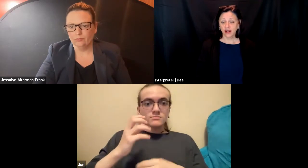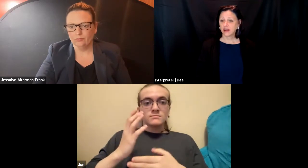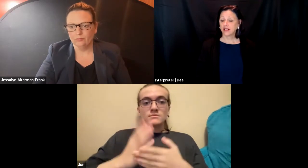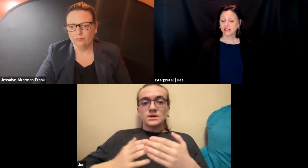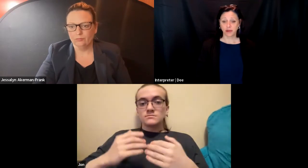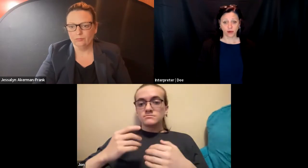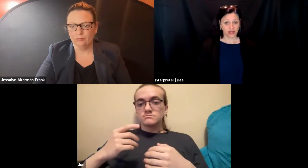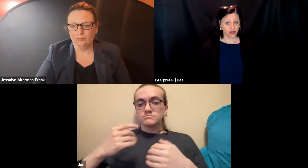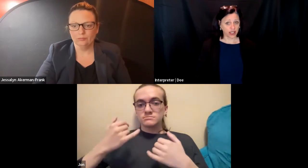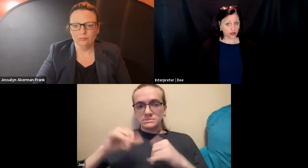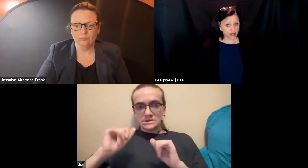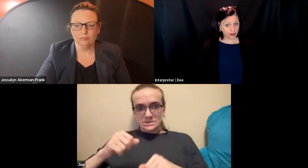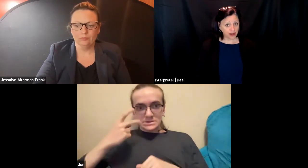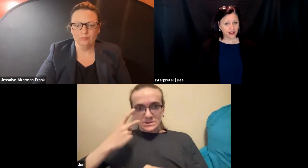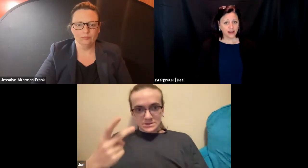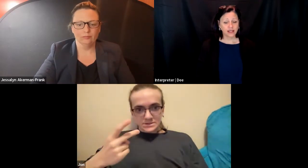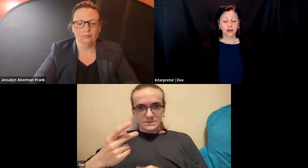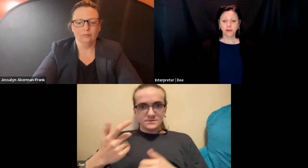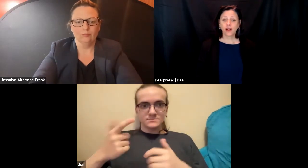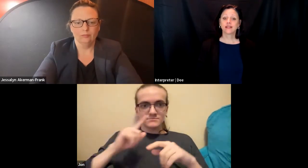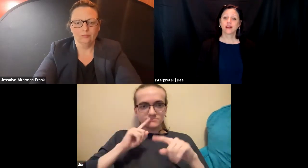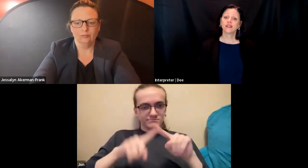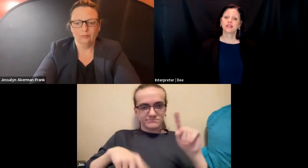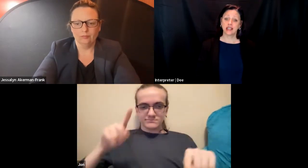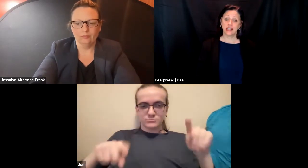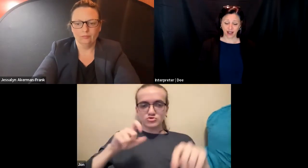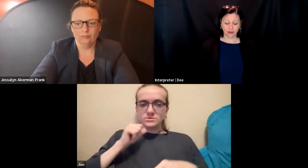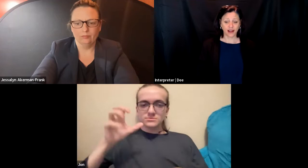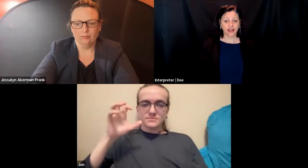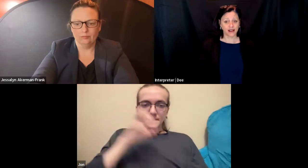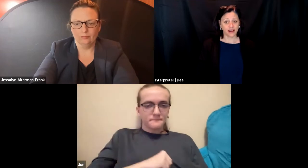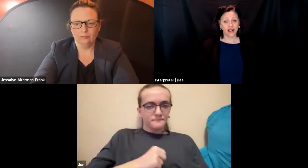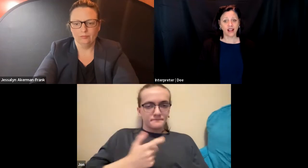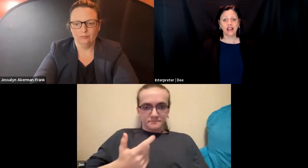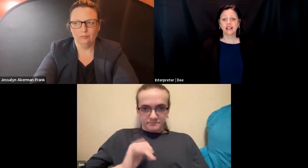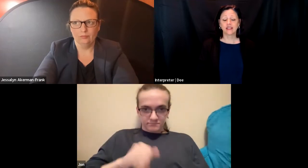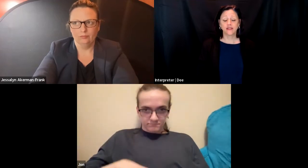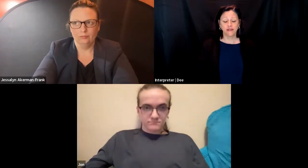Some people assume that DeafBlind means, again, fully deaf and fully blind, that they can't see at all. It varies across the board.